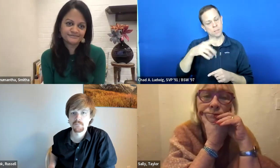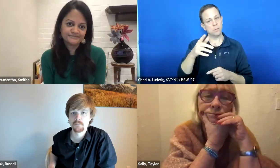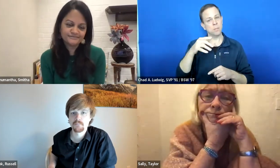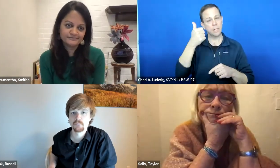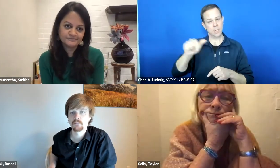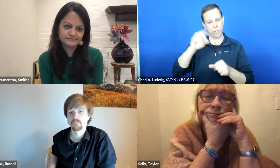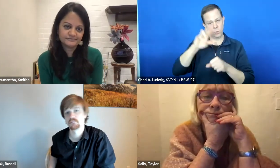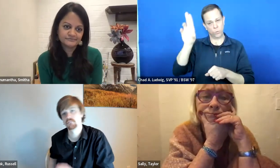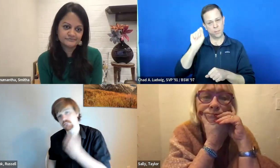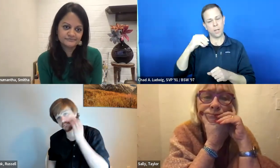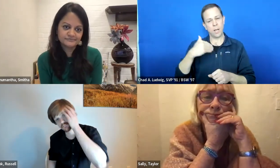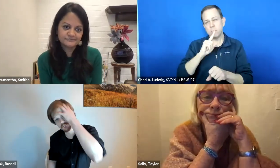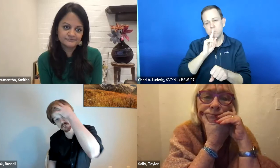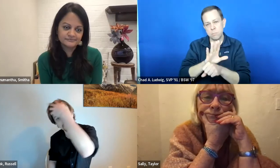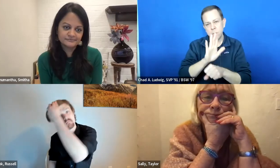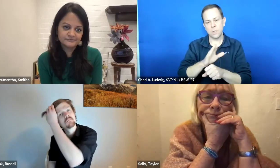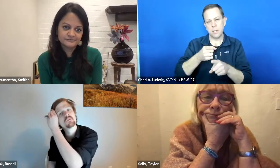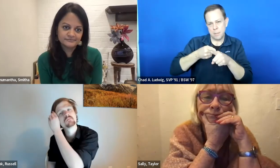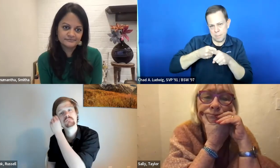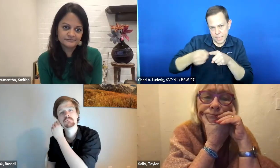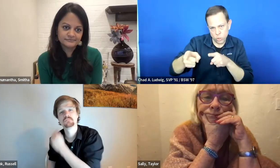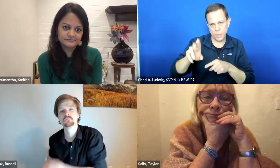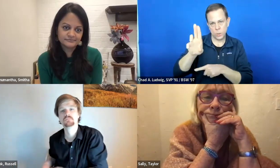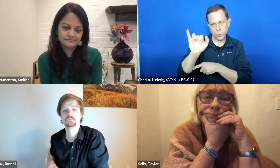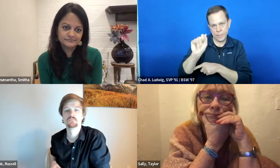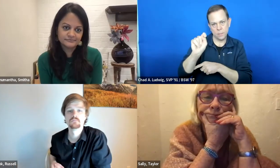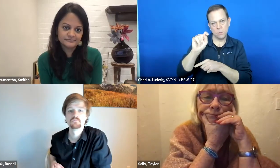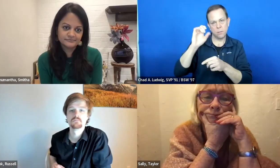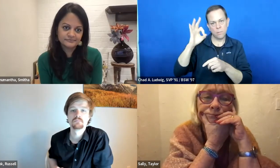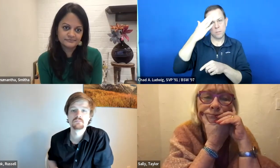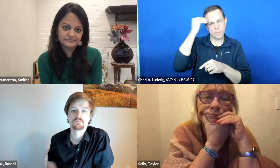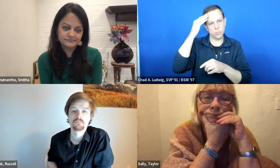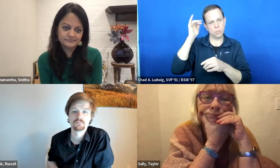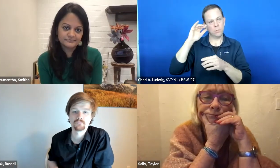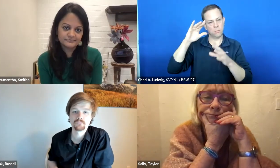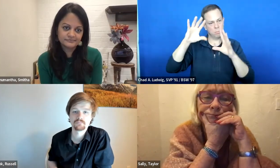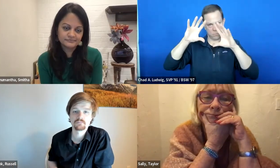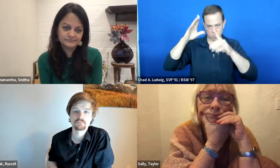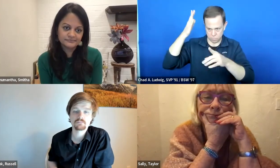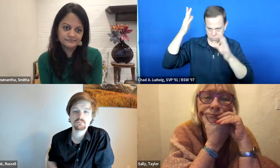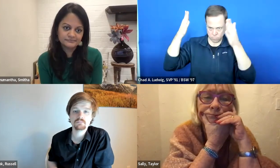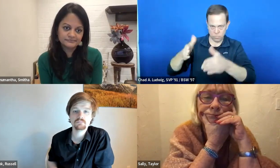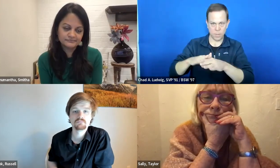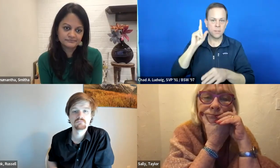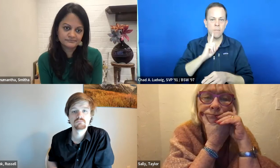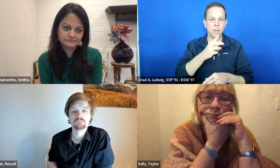so you have to think really hard about this. Everywhere in the U.S., I guarantee, has a special unit for dementia,